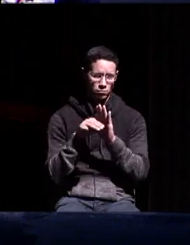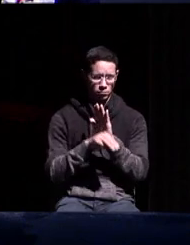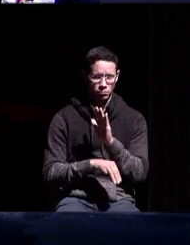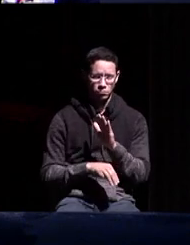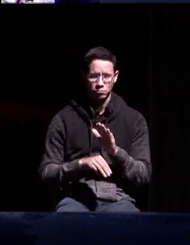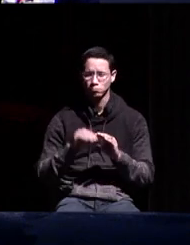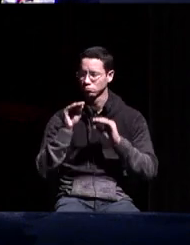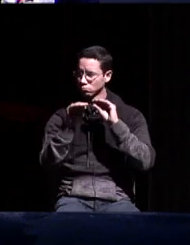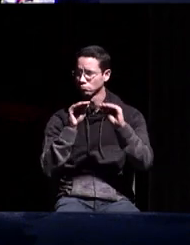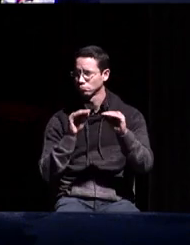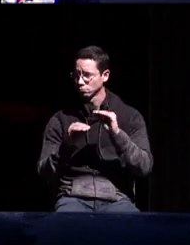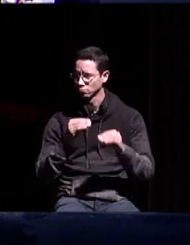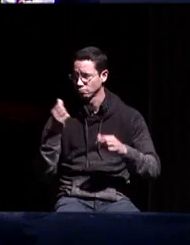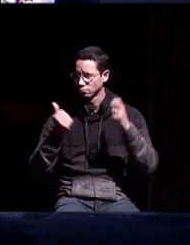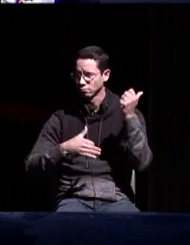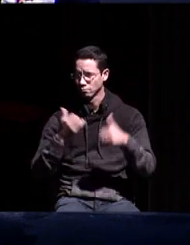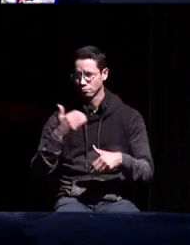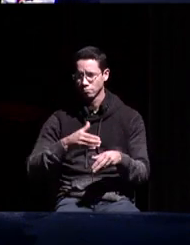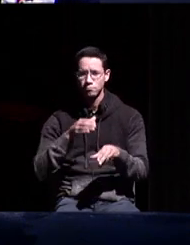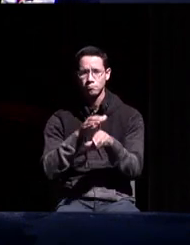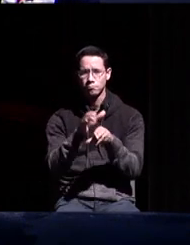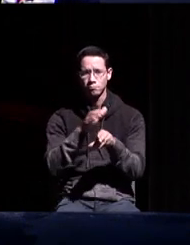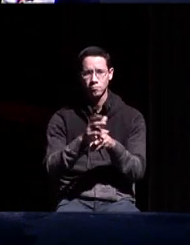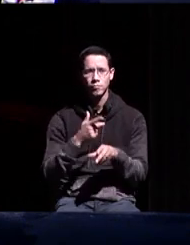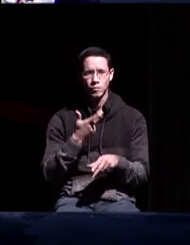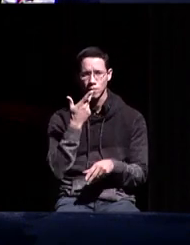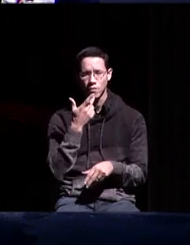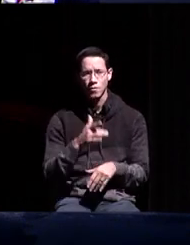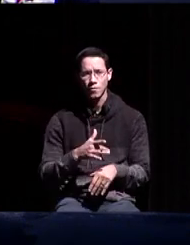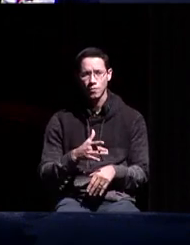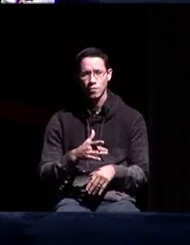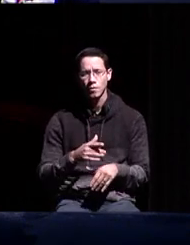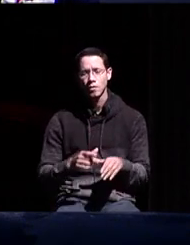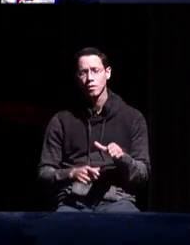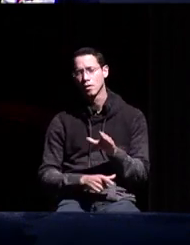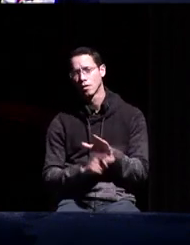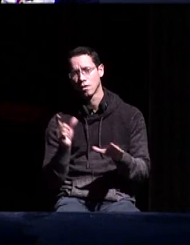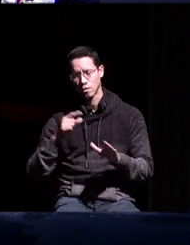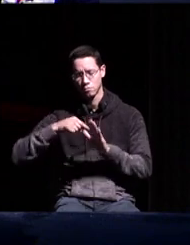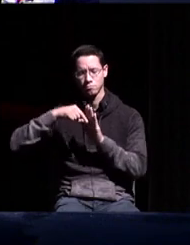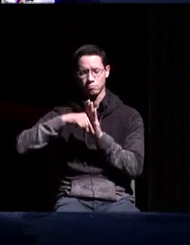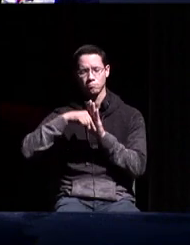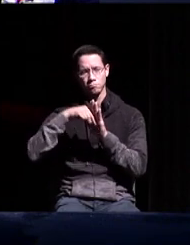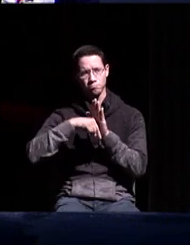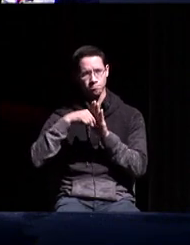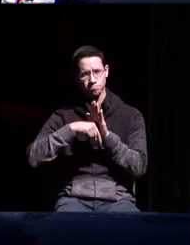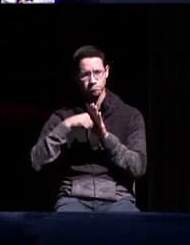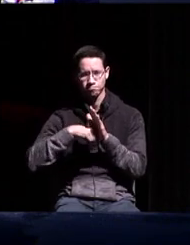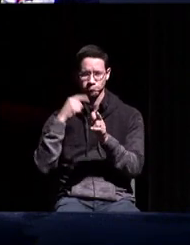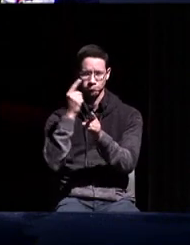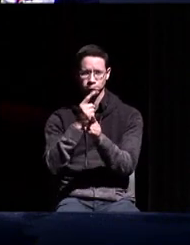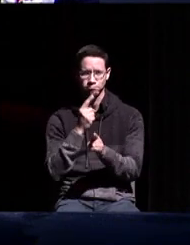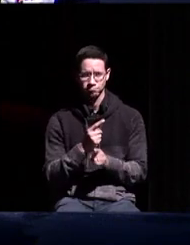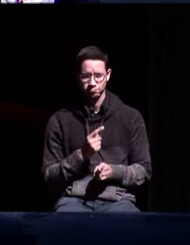but there is no criticism without self-criticism, and when we discuss the issue of vulnerability